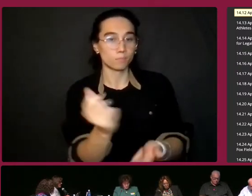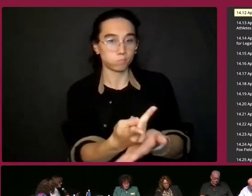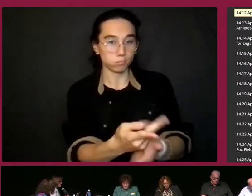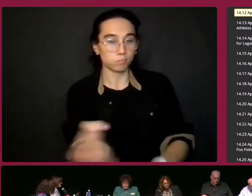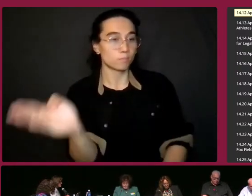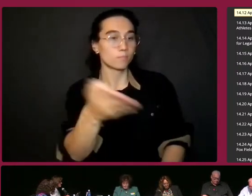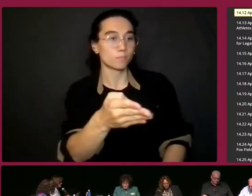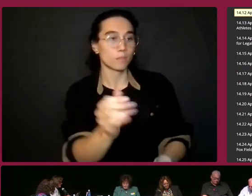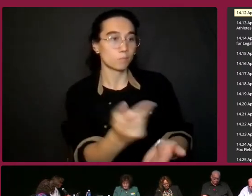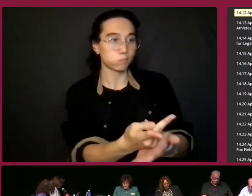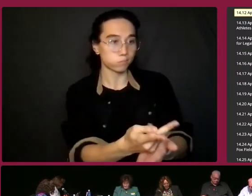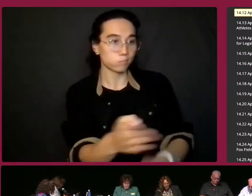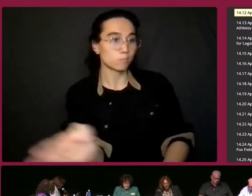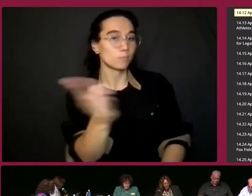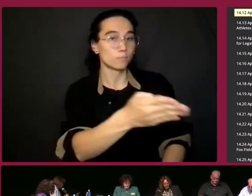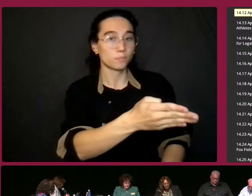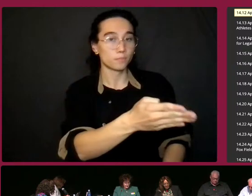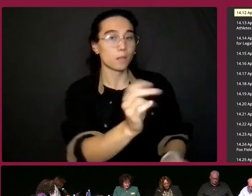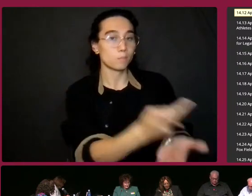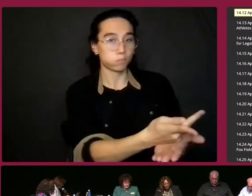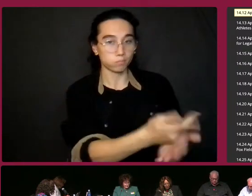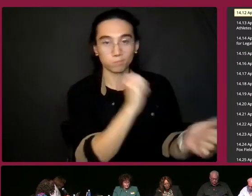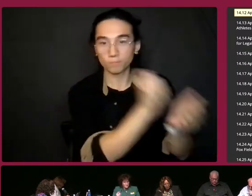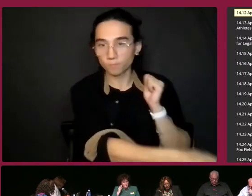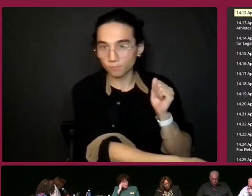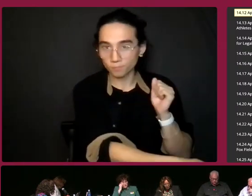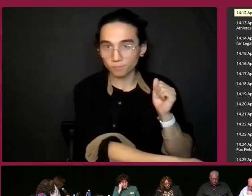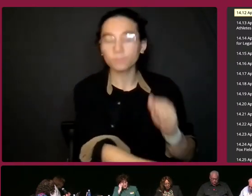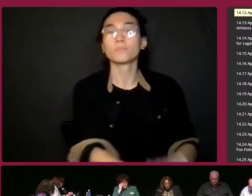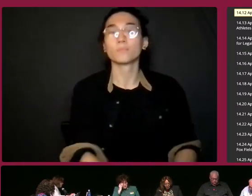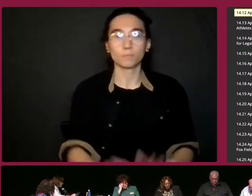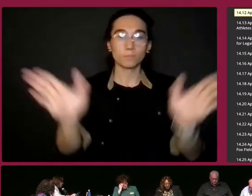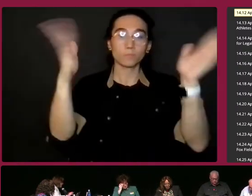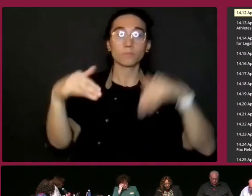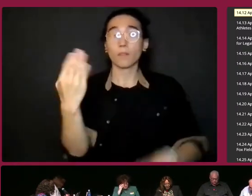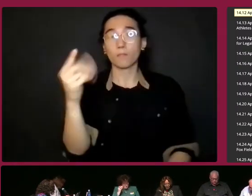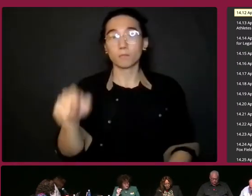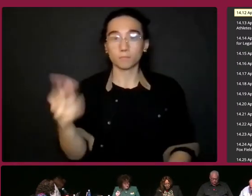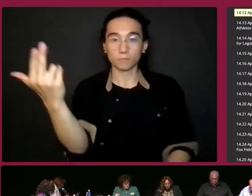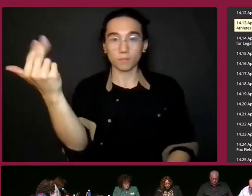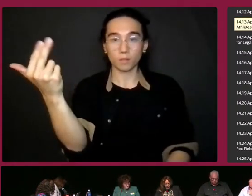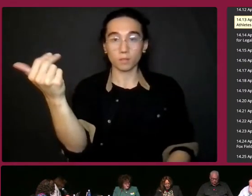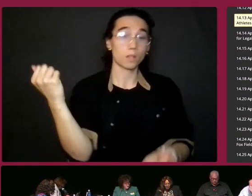Trustee Adams? Aye. Trustee Harvey? Yes. Motion carries. 14 13 approval of professional services